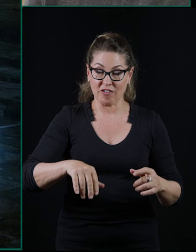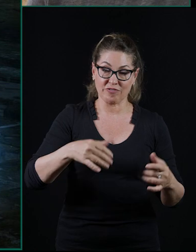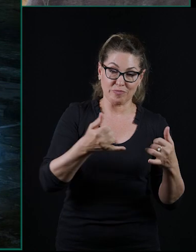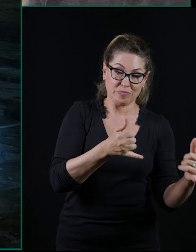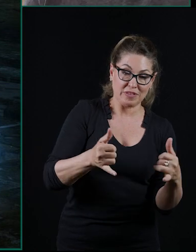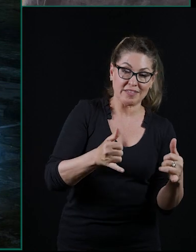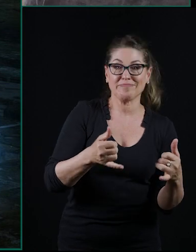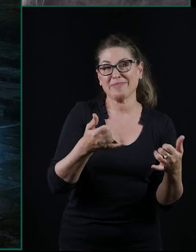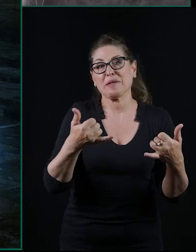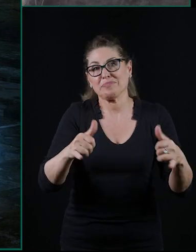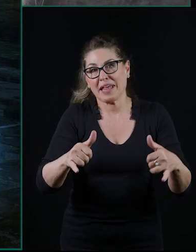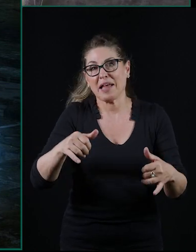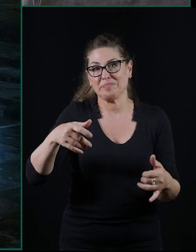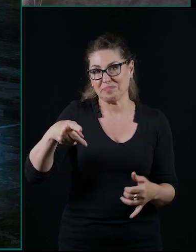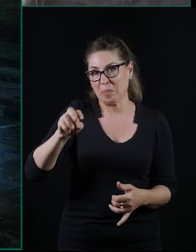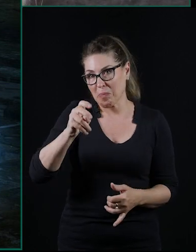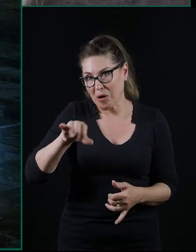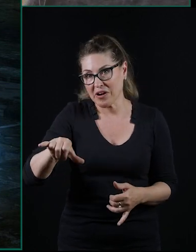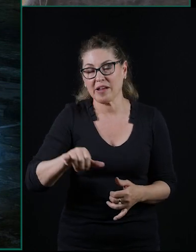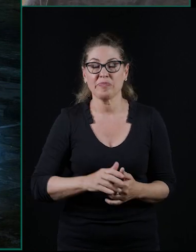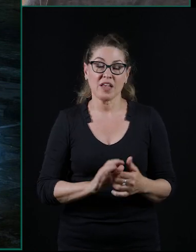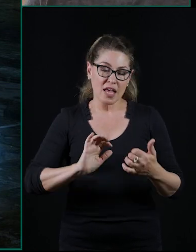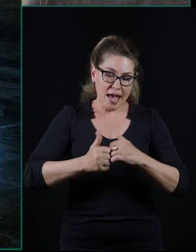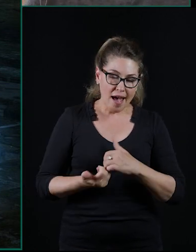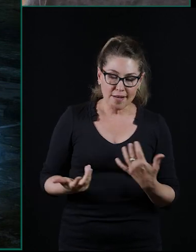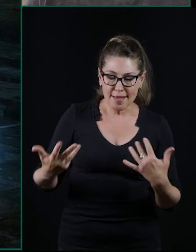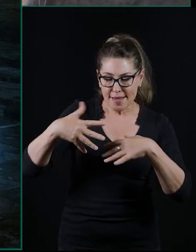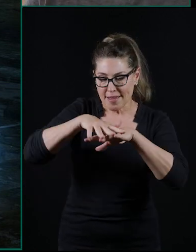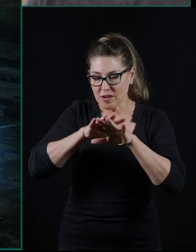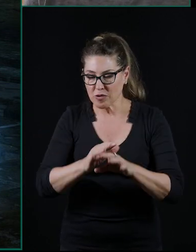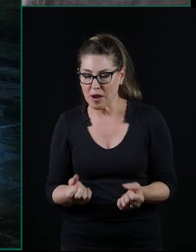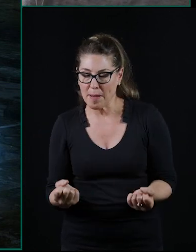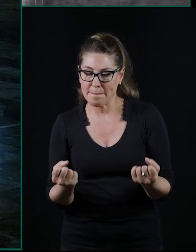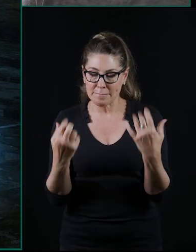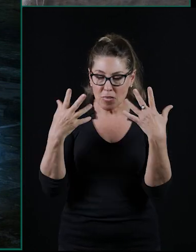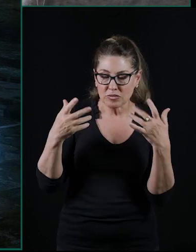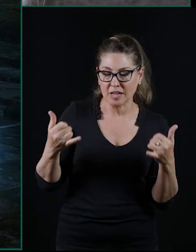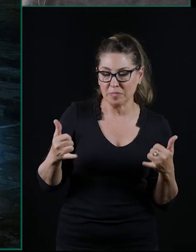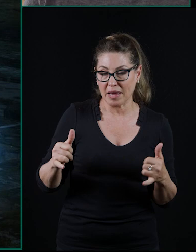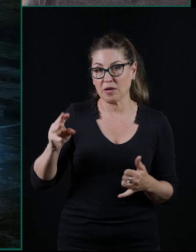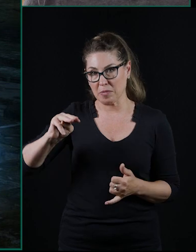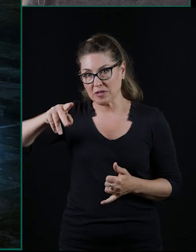ways it can help you integrate multiplayer networking, and chat into your title,